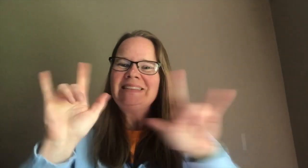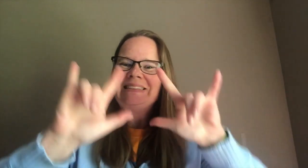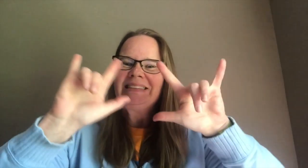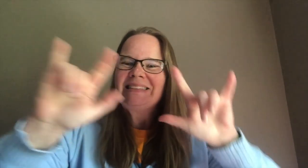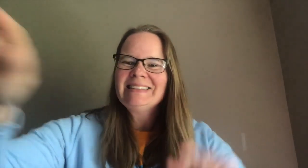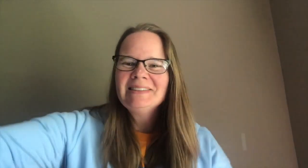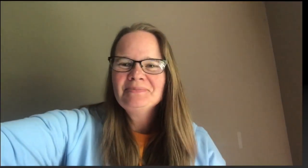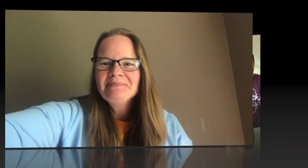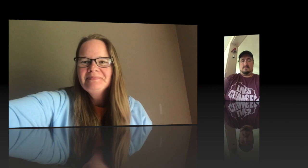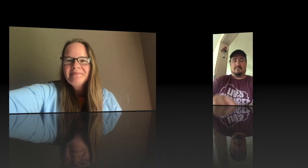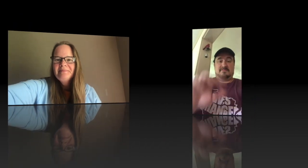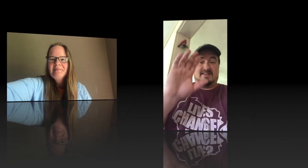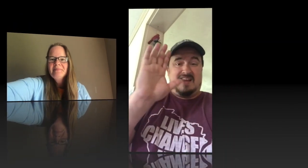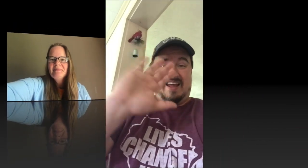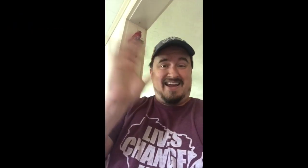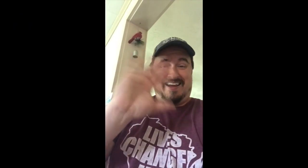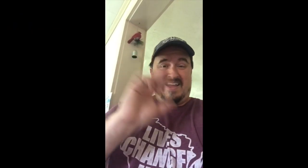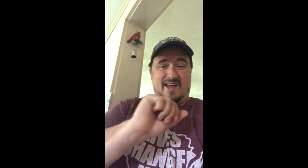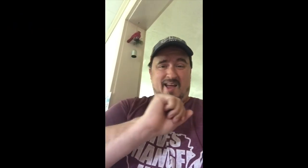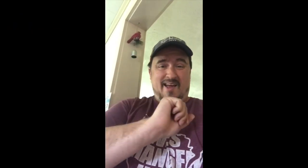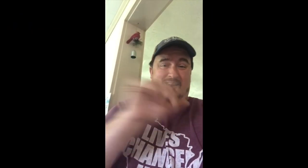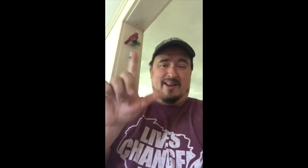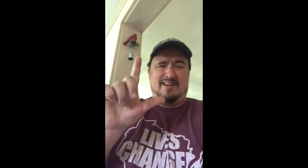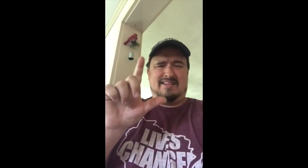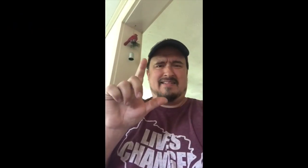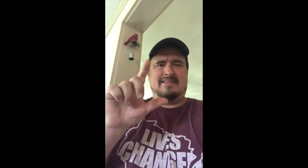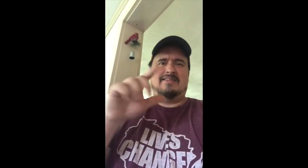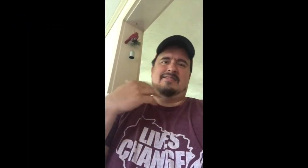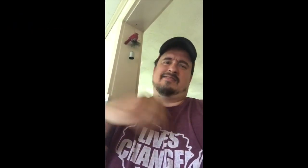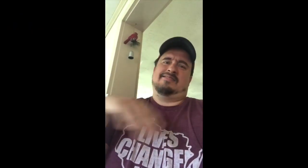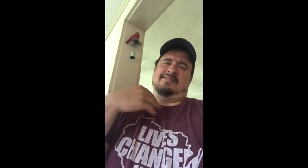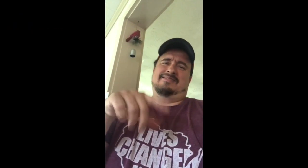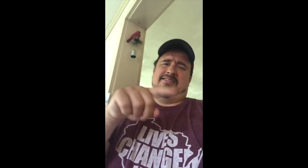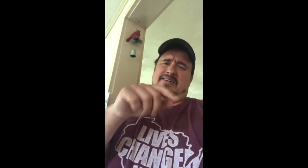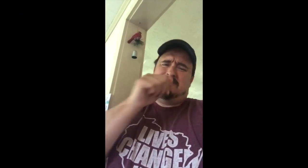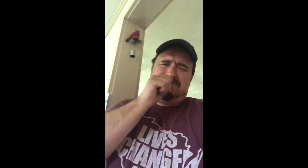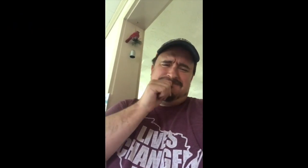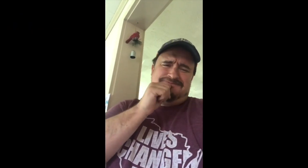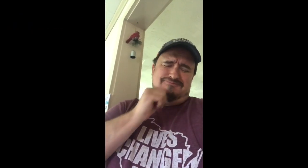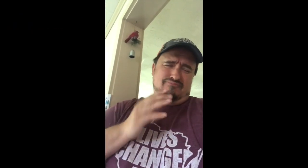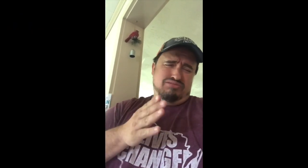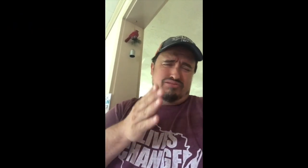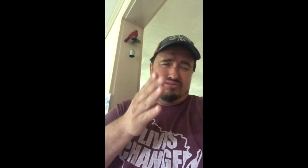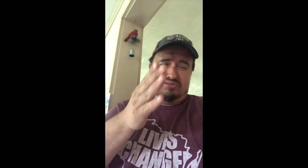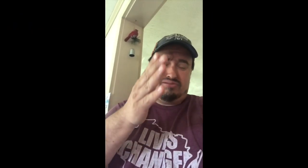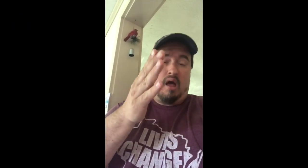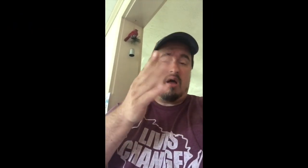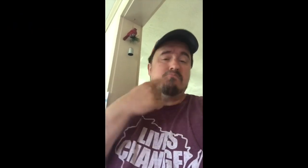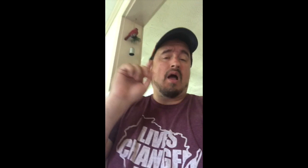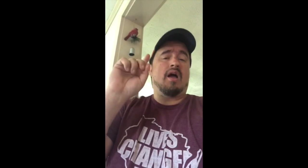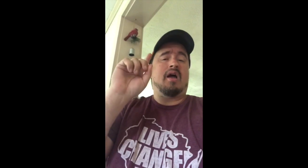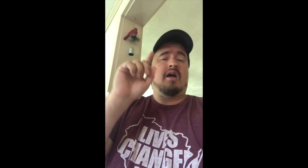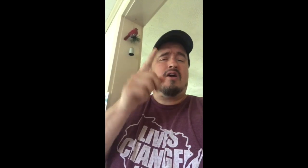See you in the Fall. Take care. Hi all! Whoa! You stuck it out, and you finally made it through.